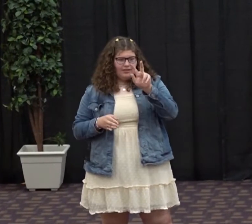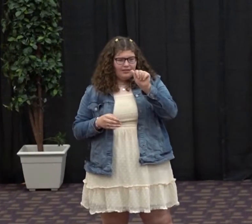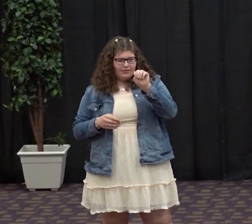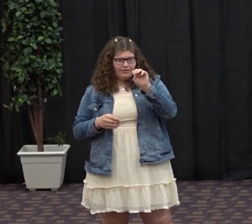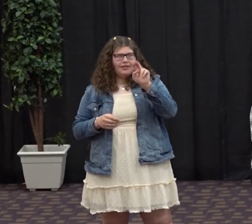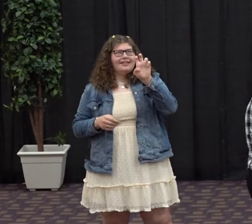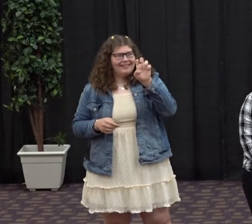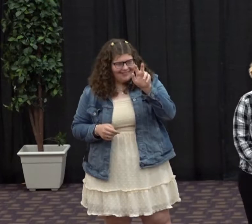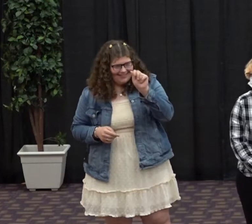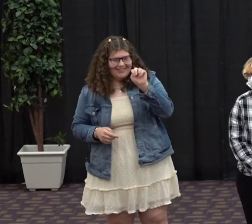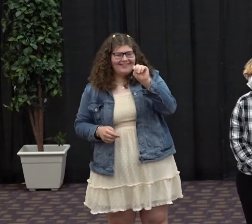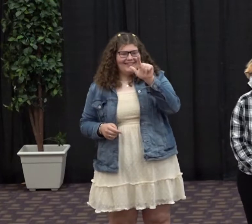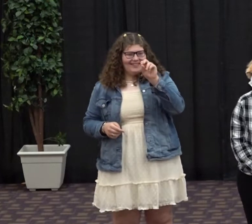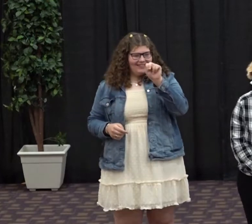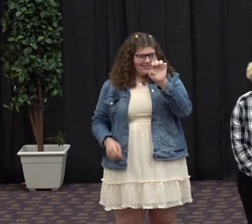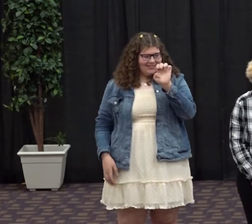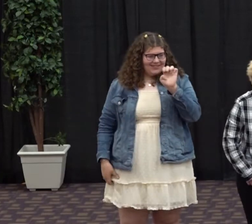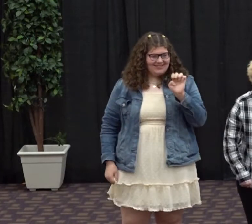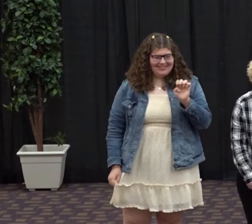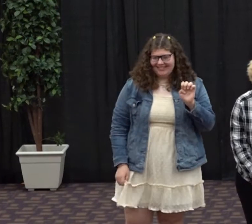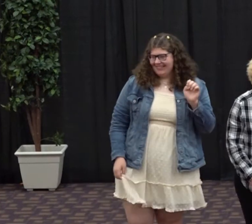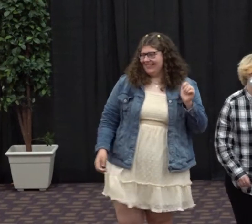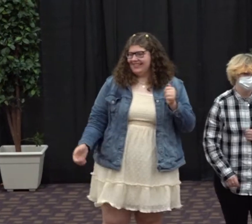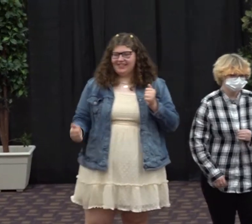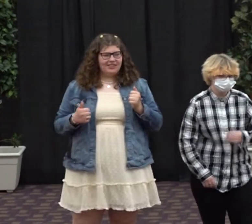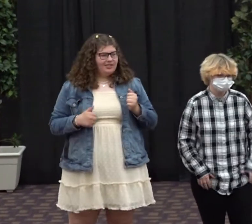I would like to introduce our dorm representative, Evan Malone.